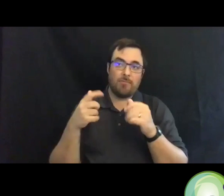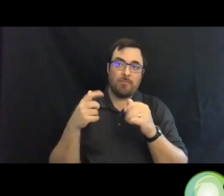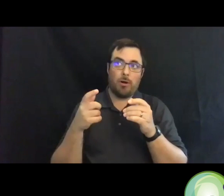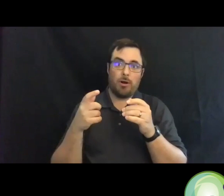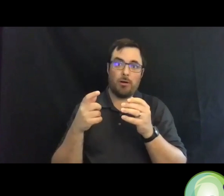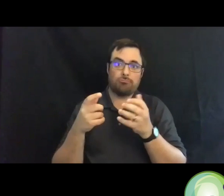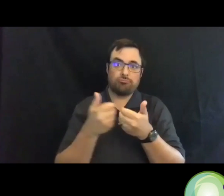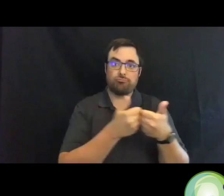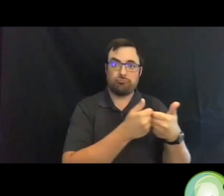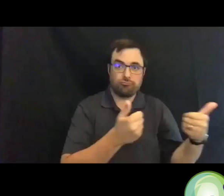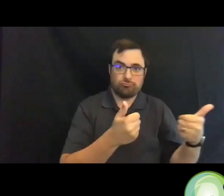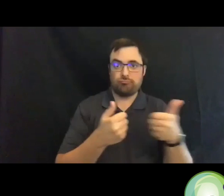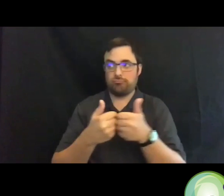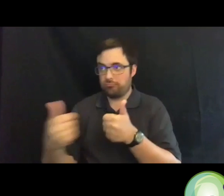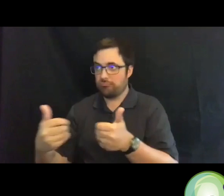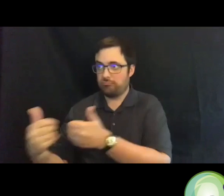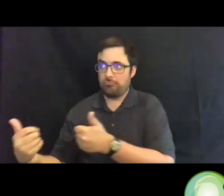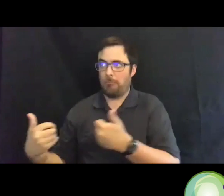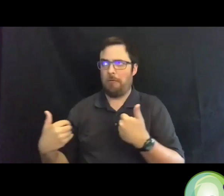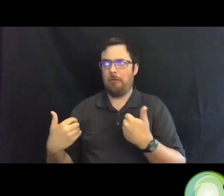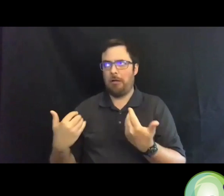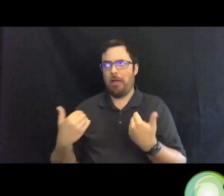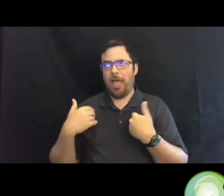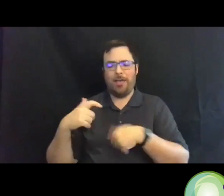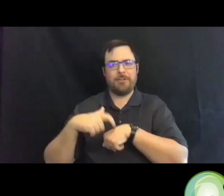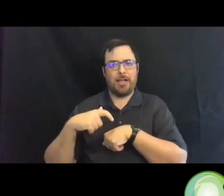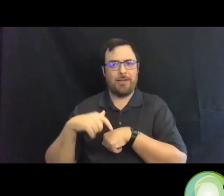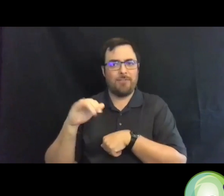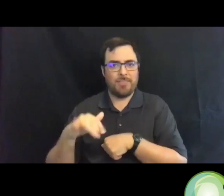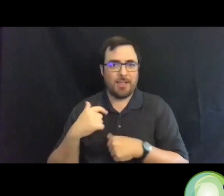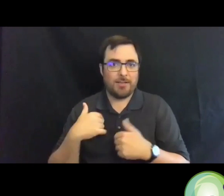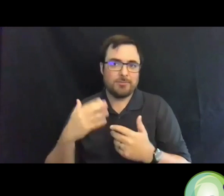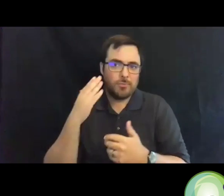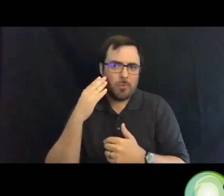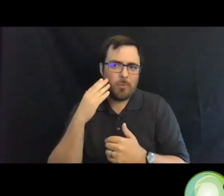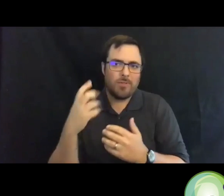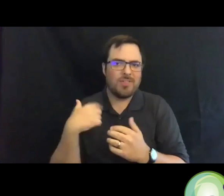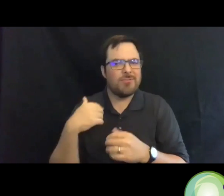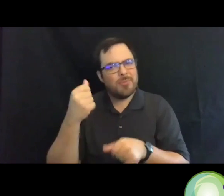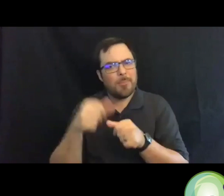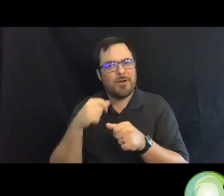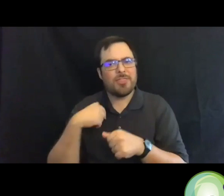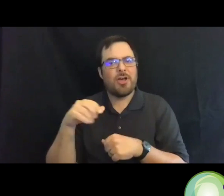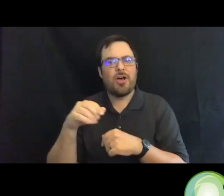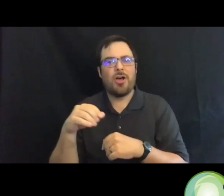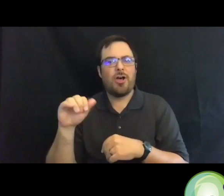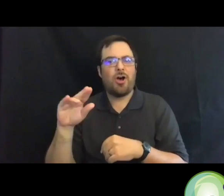so they can hear the difference. Like when we talk about the auditory sandwich give it to them auditorily, give them some auditory visual give it back to